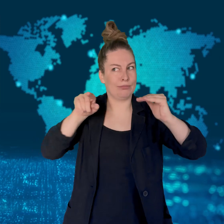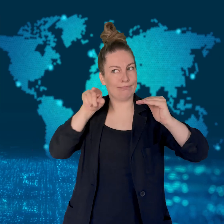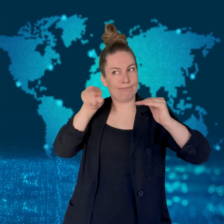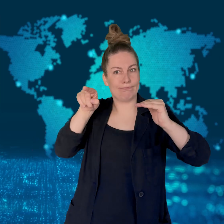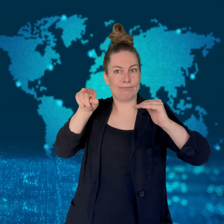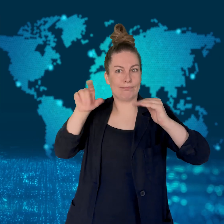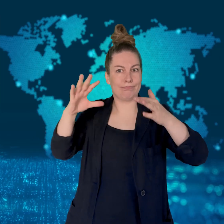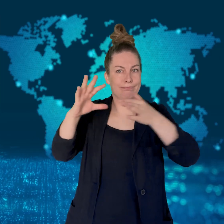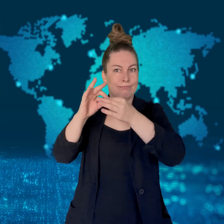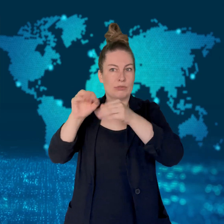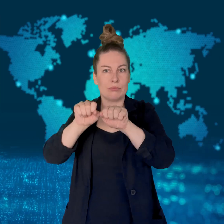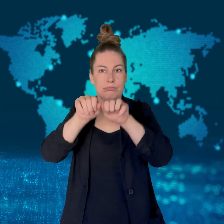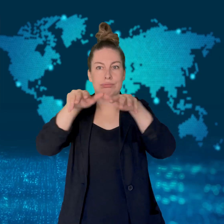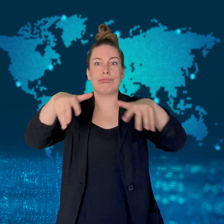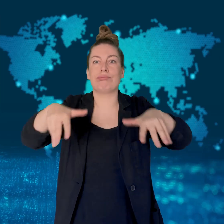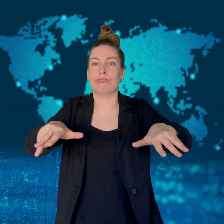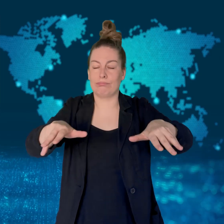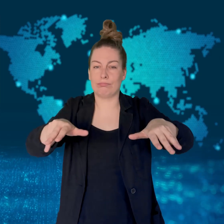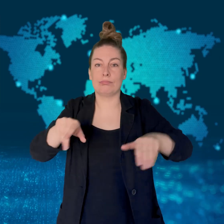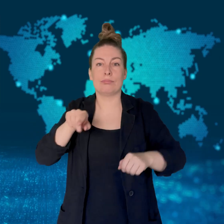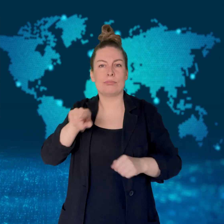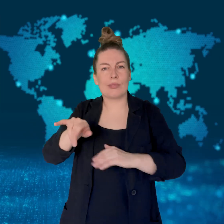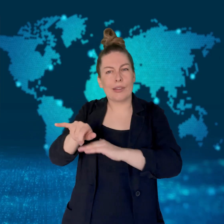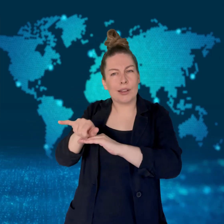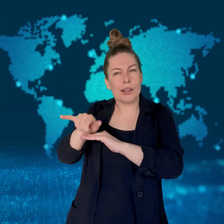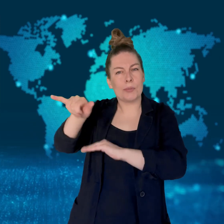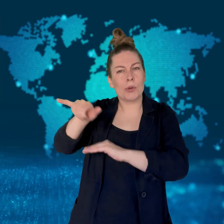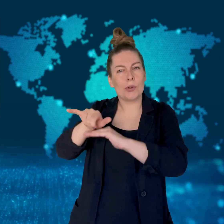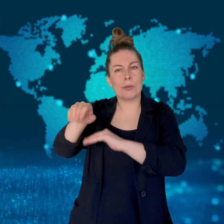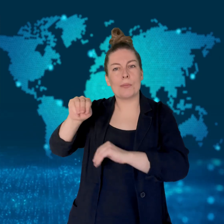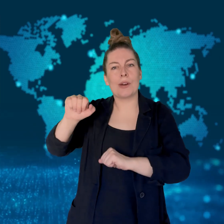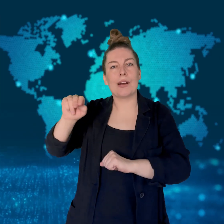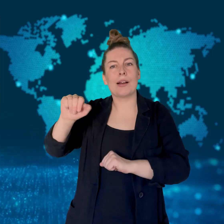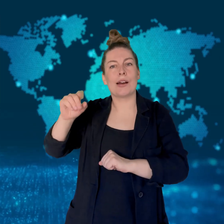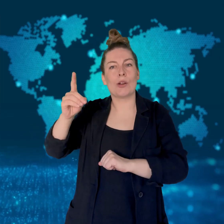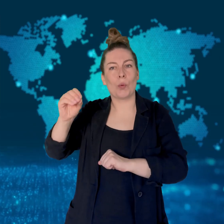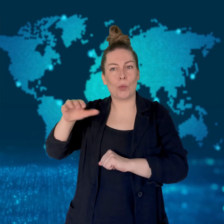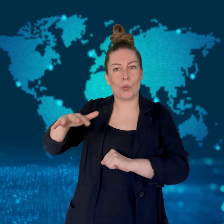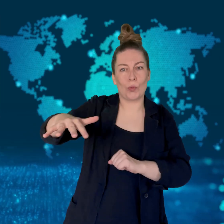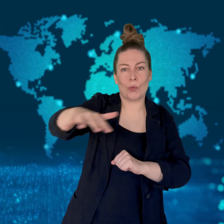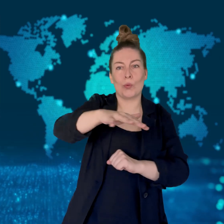The airport in Manado has been closed, and there are warnings of